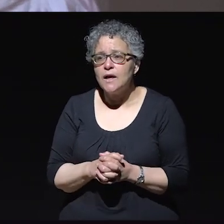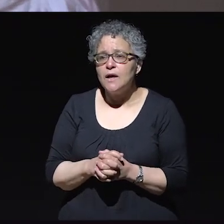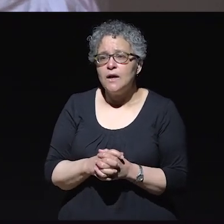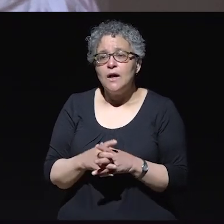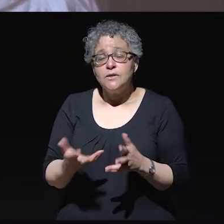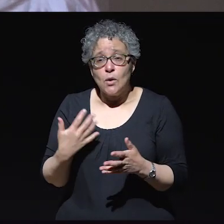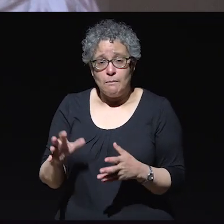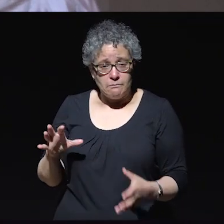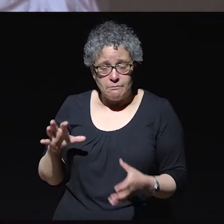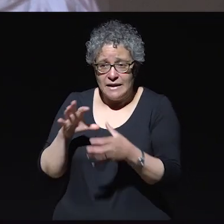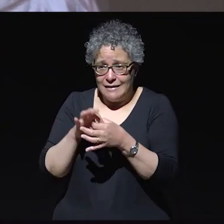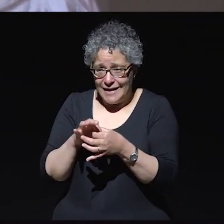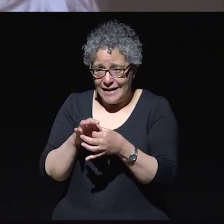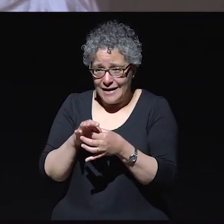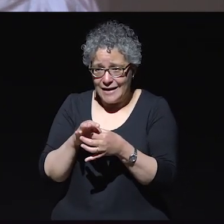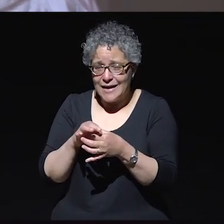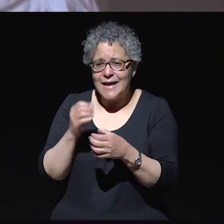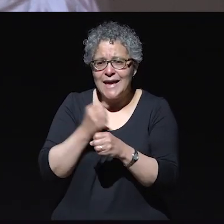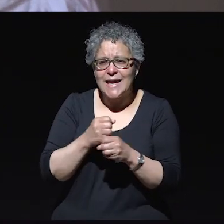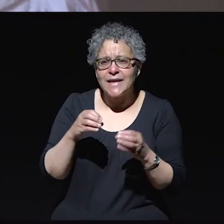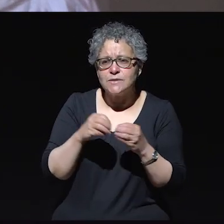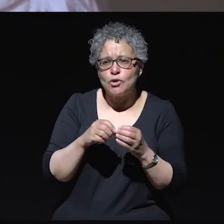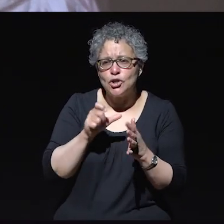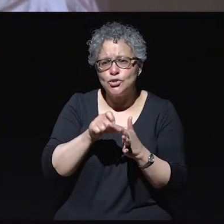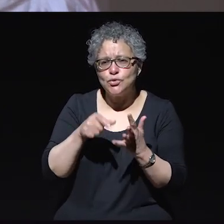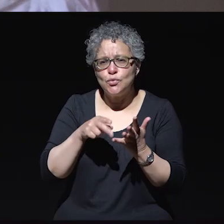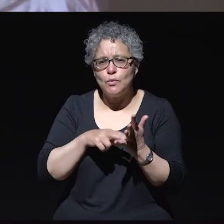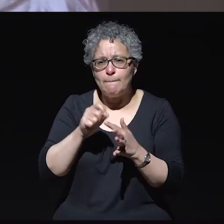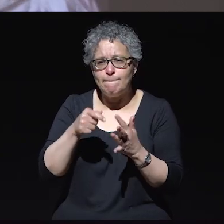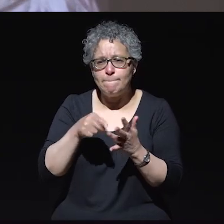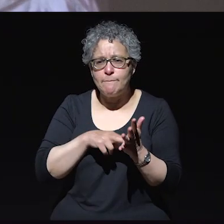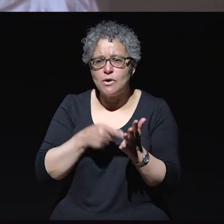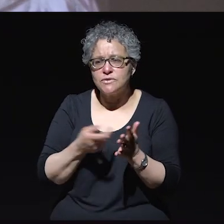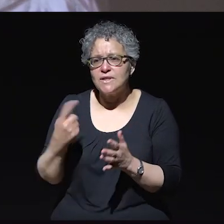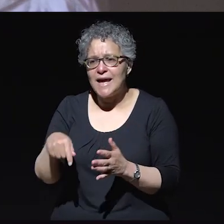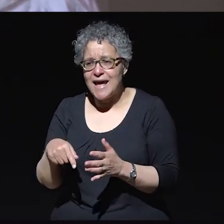between Gainsborough Dupont, the nephew of Gainsborough, and 'The Blue Boy', I think it's worth looking just very briefly